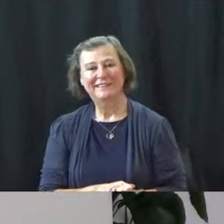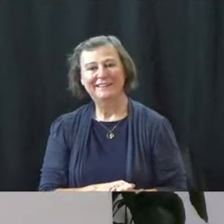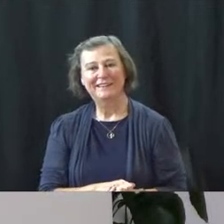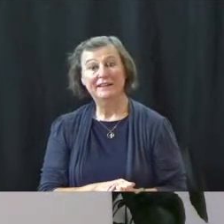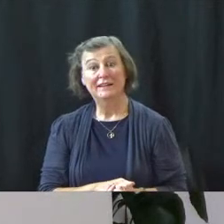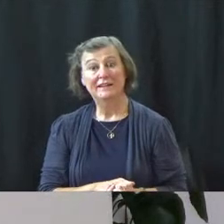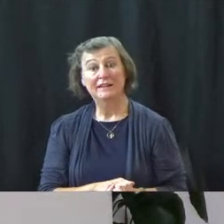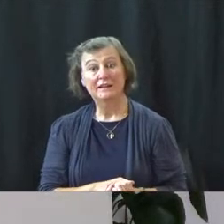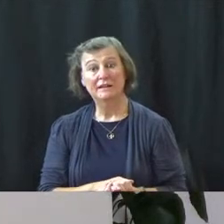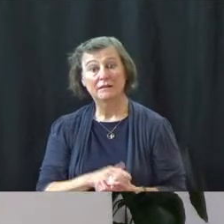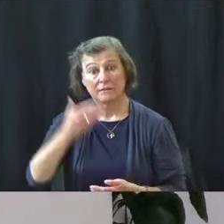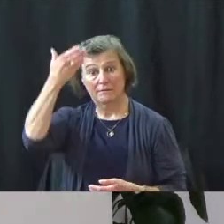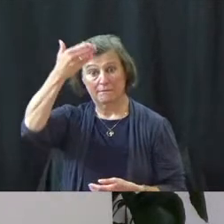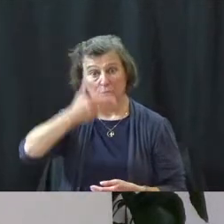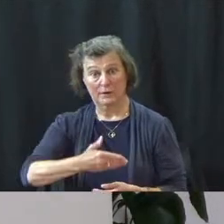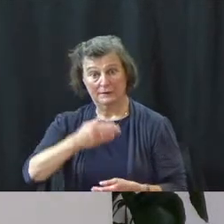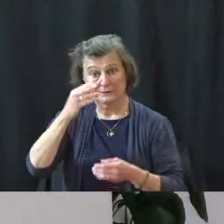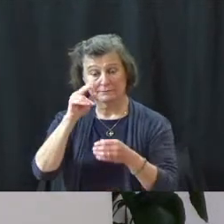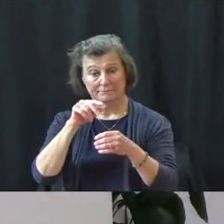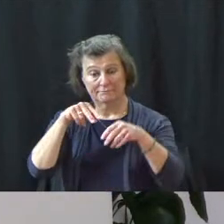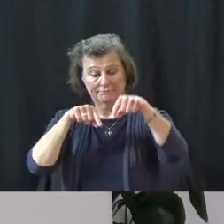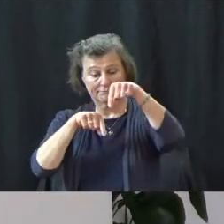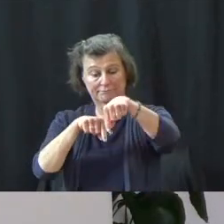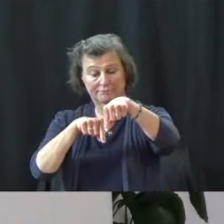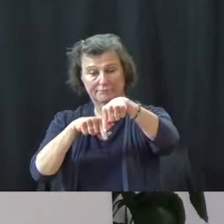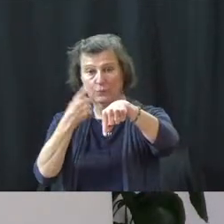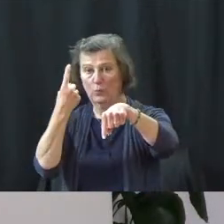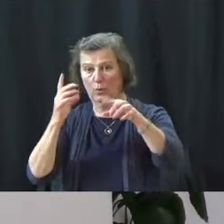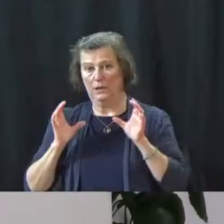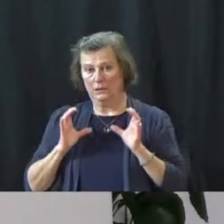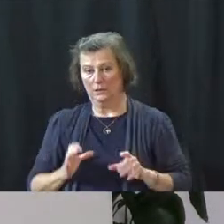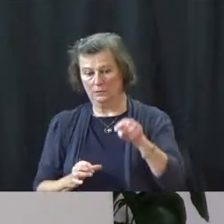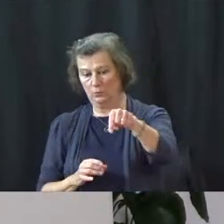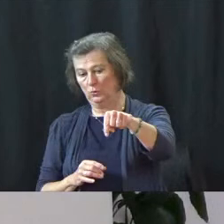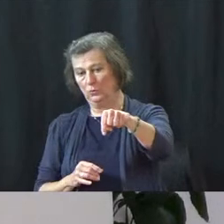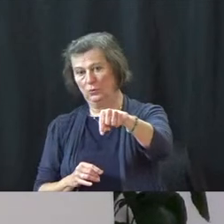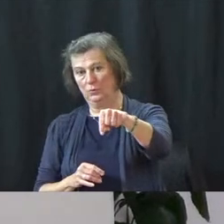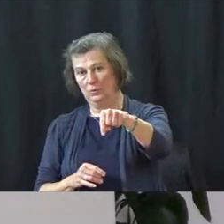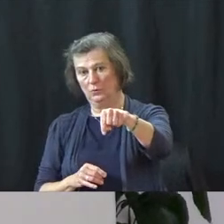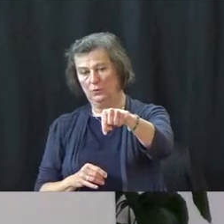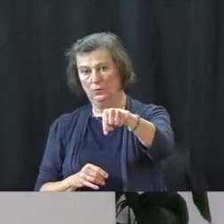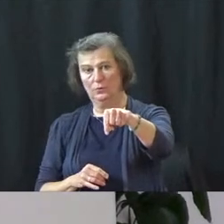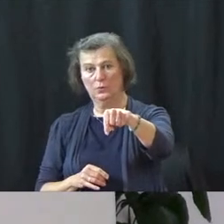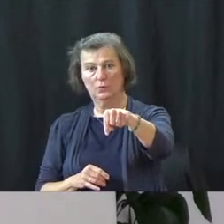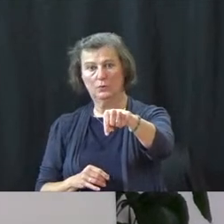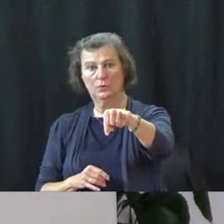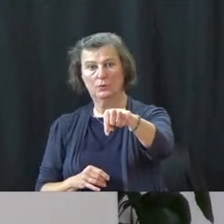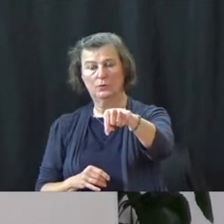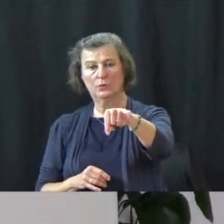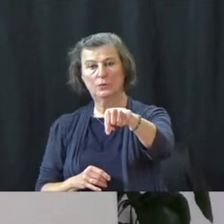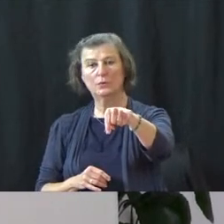In front of me: one customer.